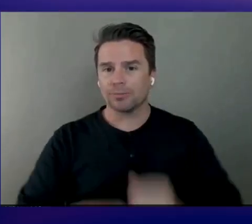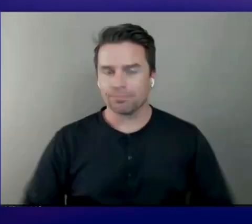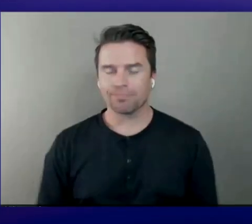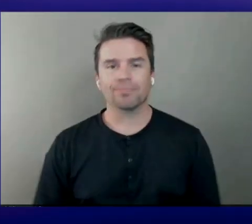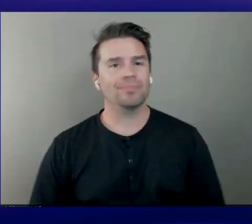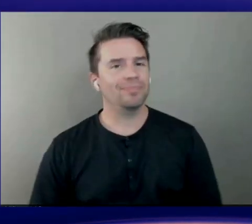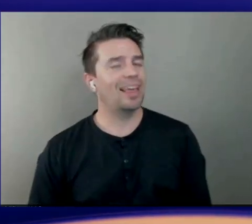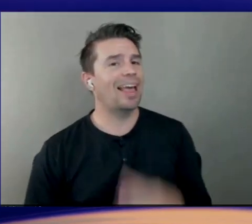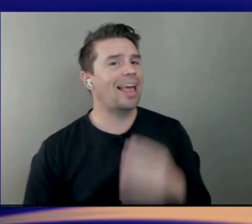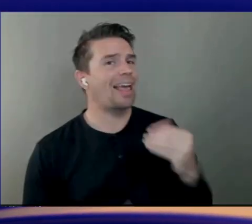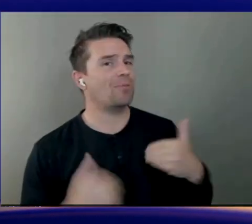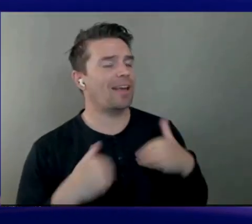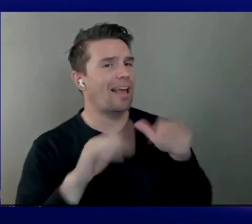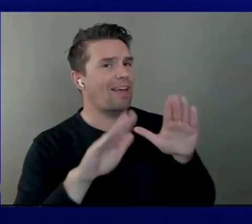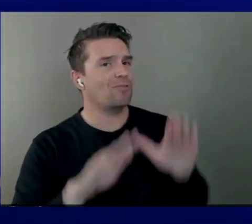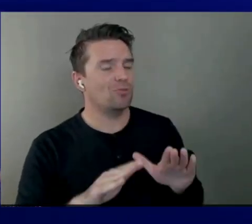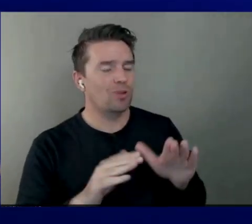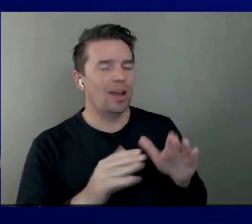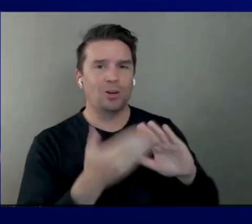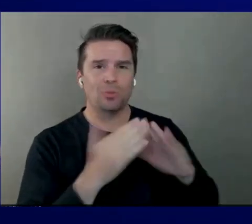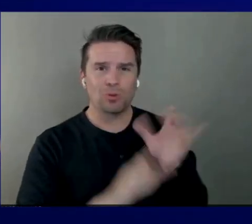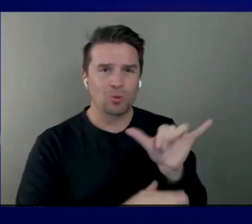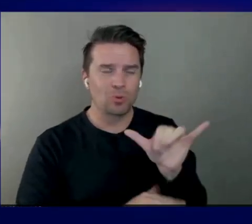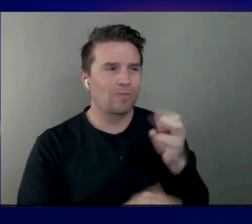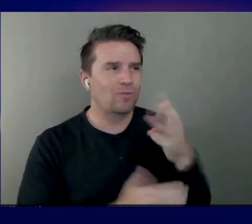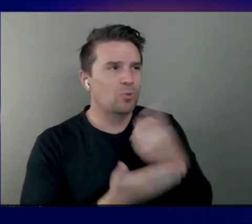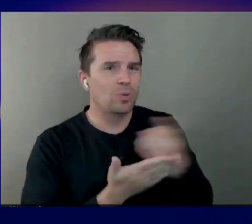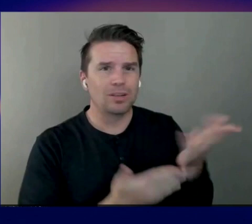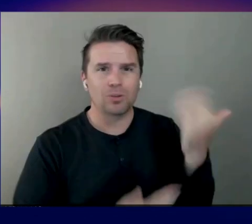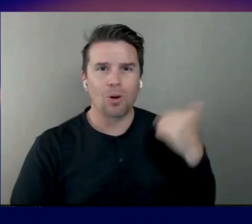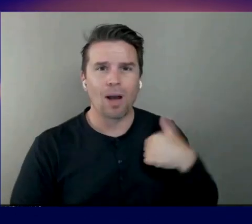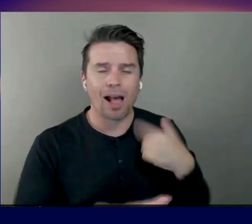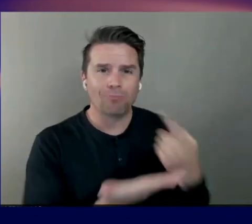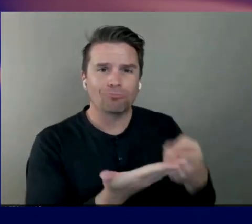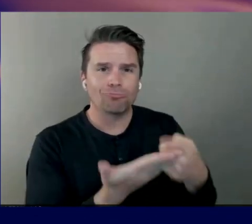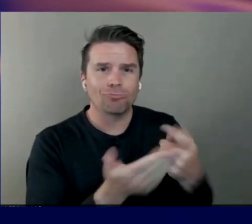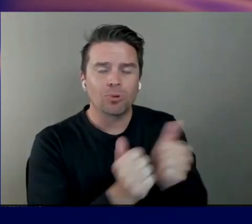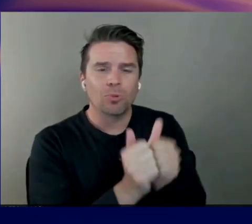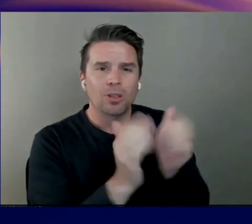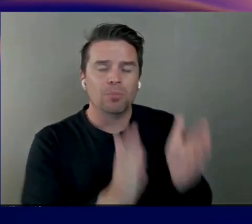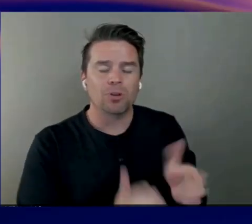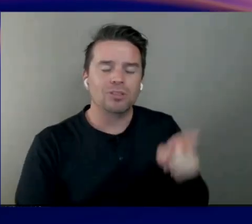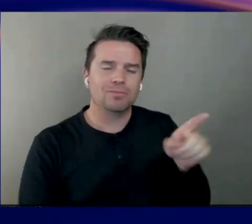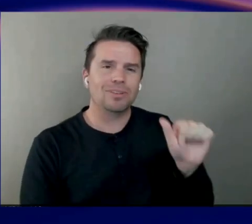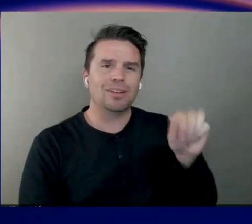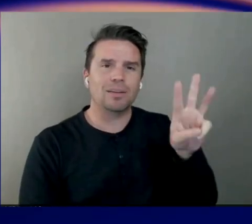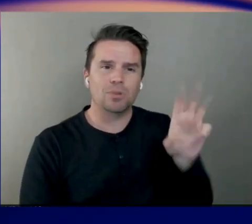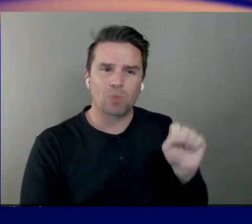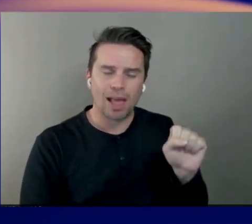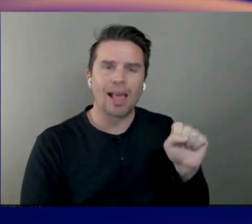I was just talking to someone who is an AWS ML Hero and he introduced me with a Slack channel for DeepRacer.